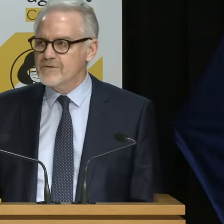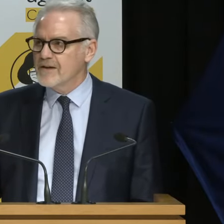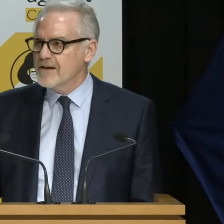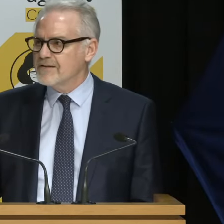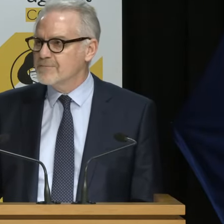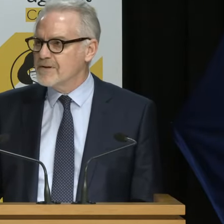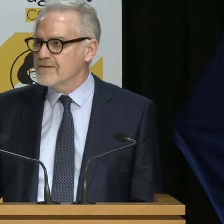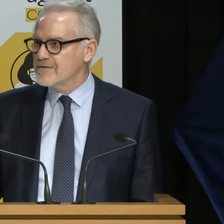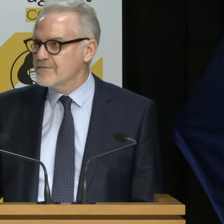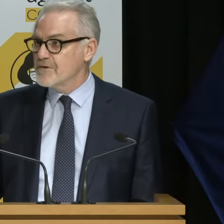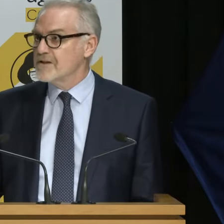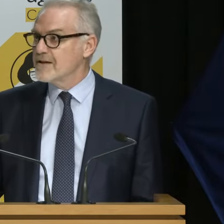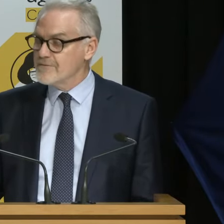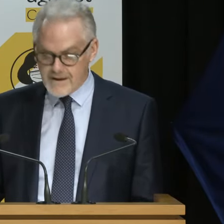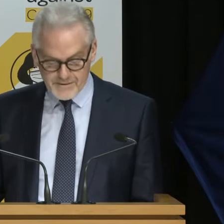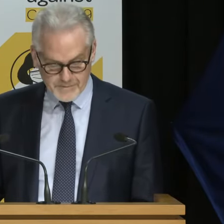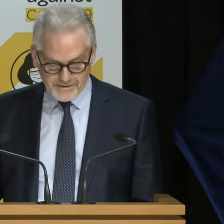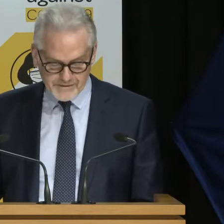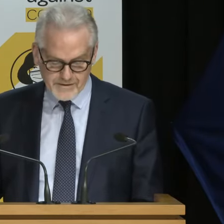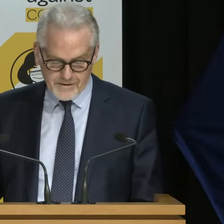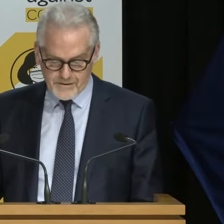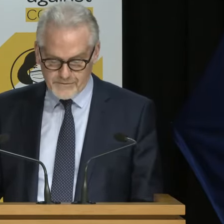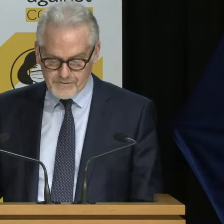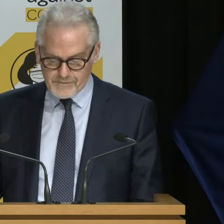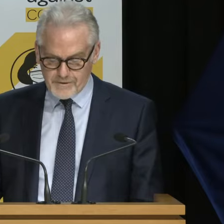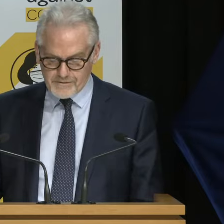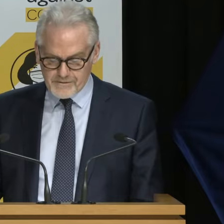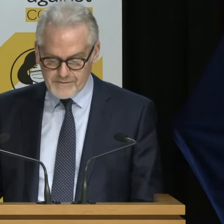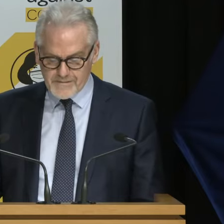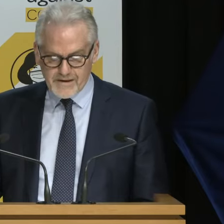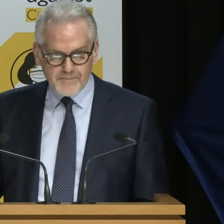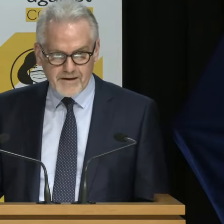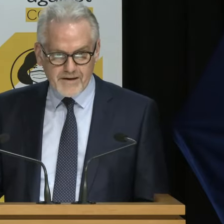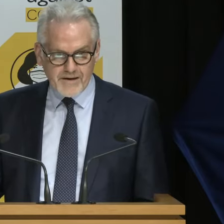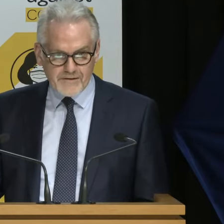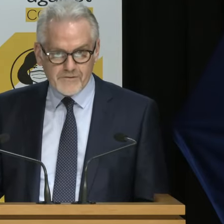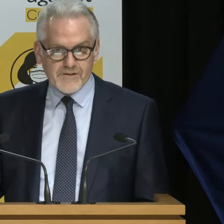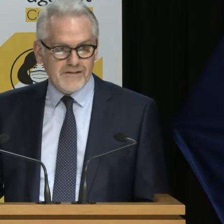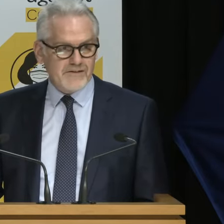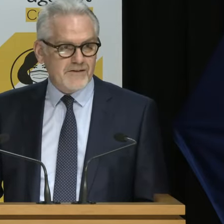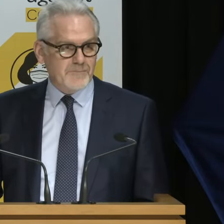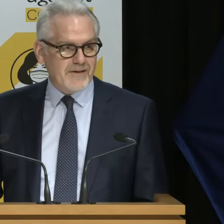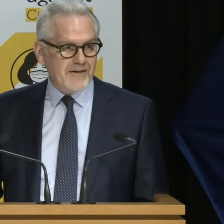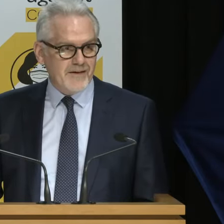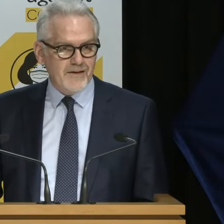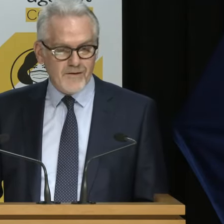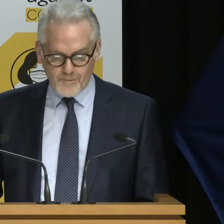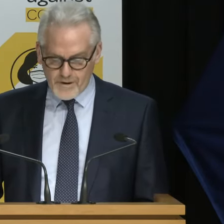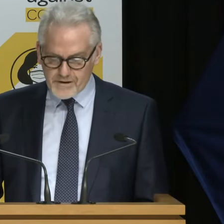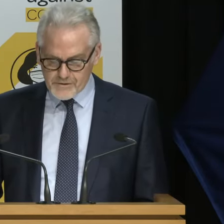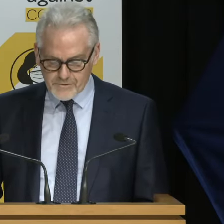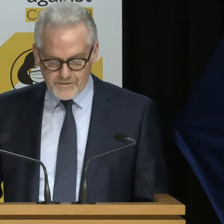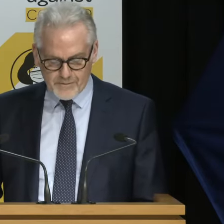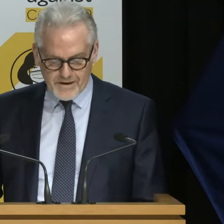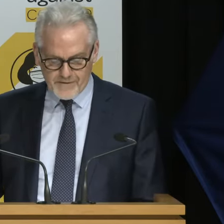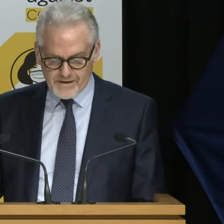laboratory staff and all of the other staff supporting testing throughout the country have had in the pandemic response. These have been some of the